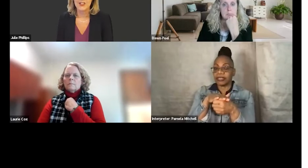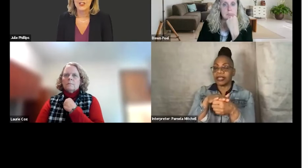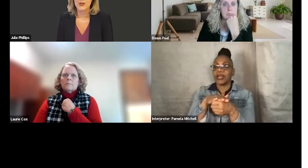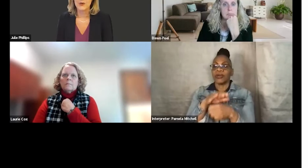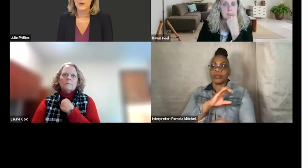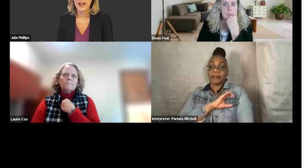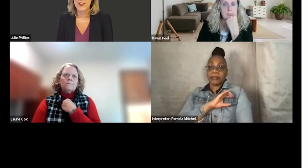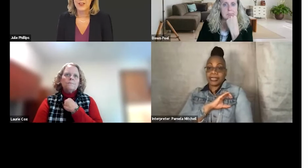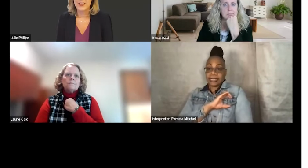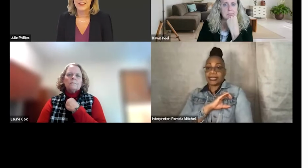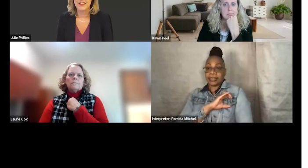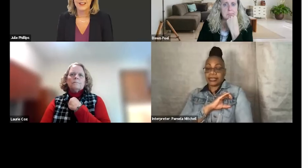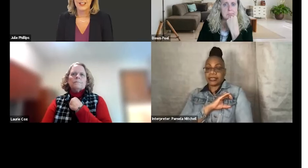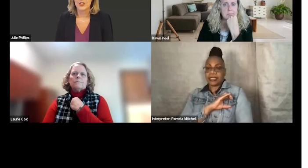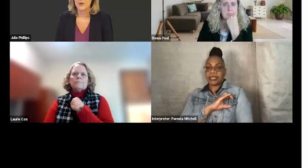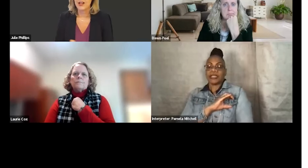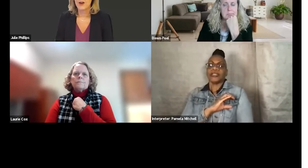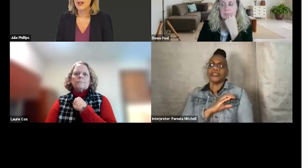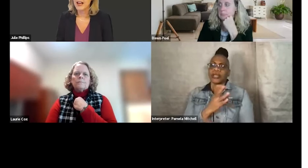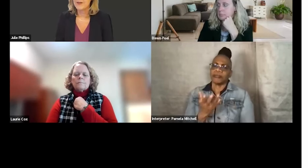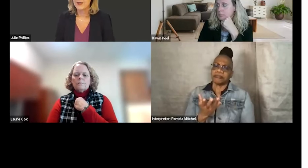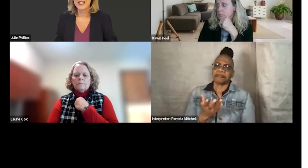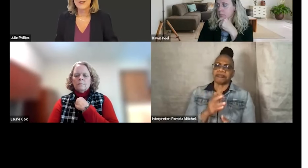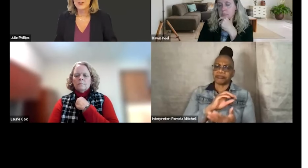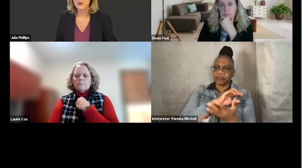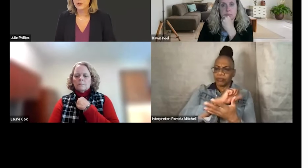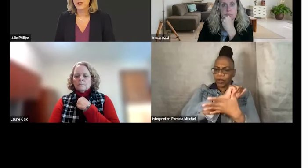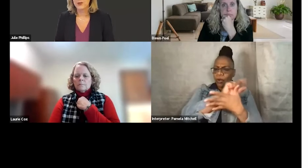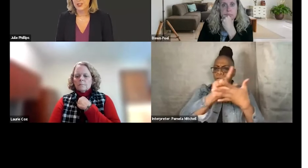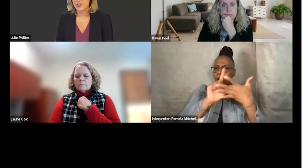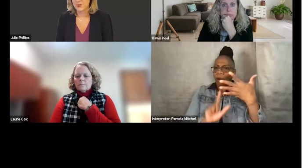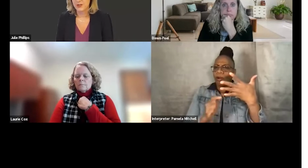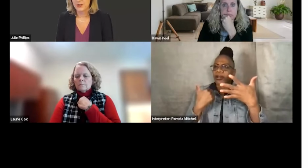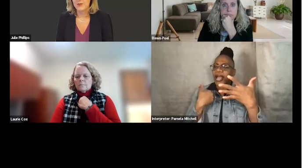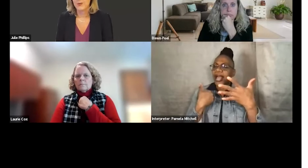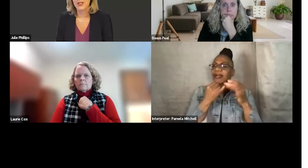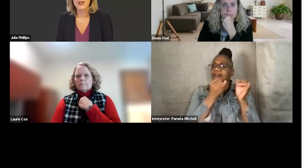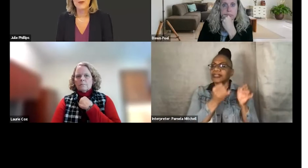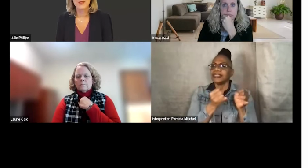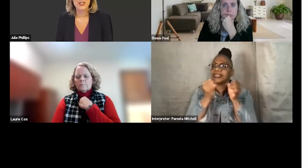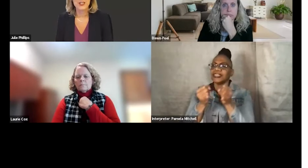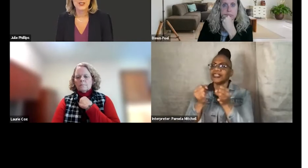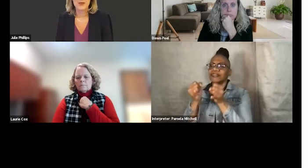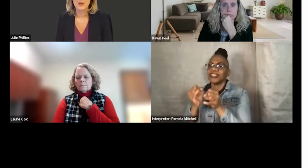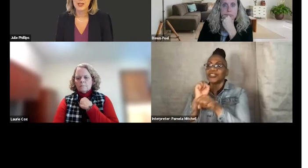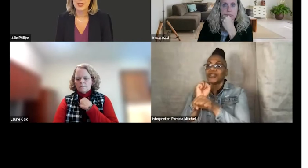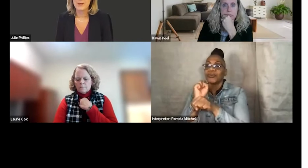And so rather than, you know, they all have individual working relationships with them.